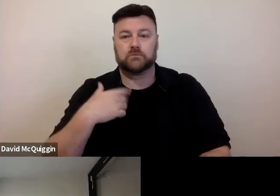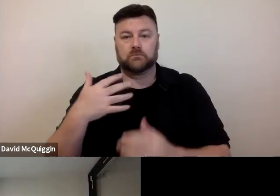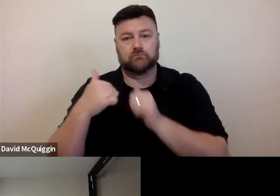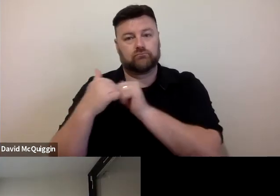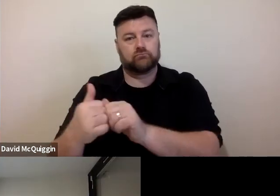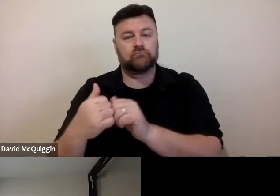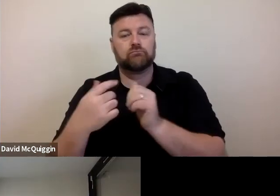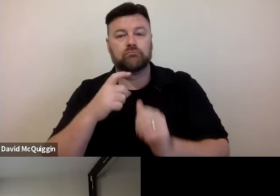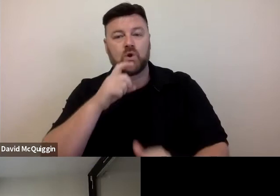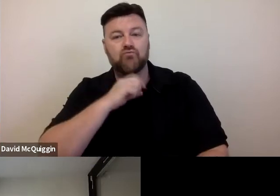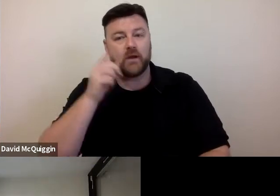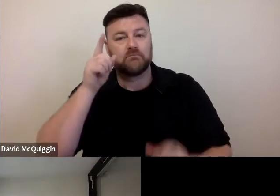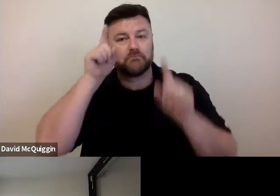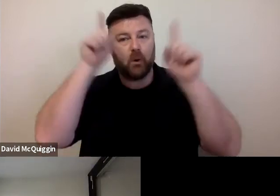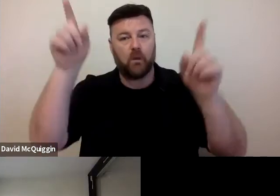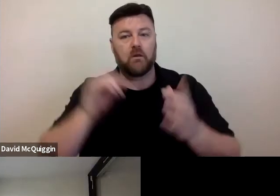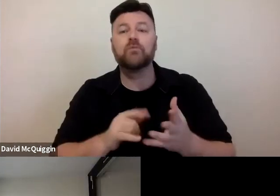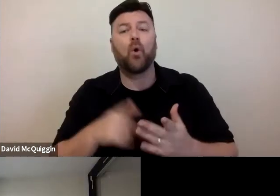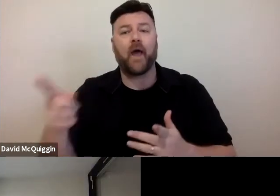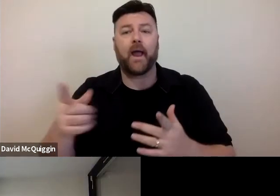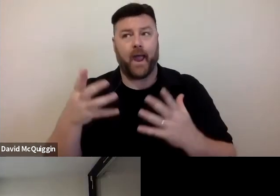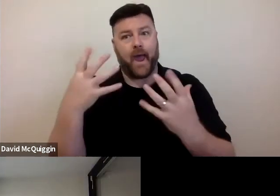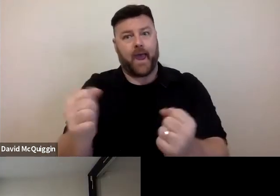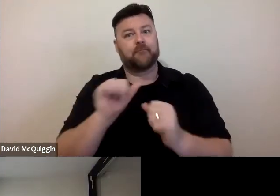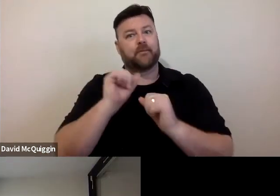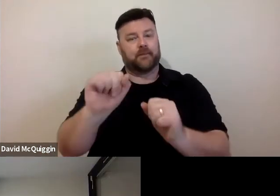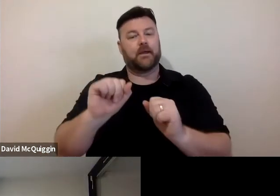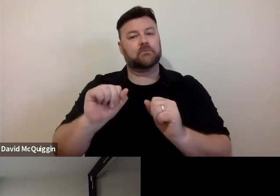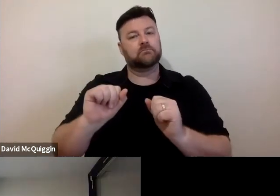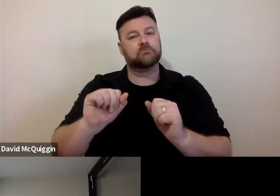Bull have an extreme sports community on their channels. So,